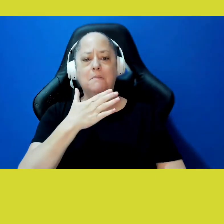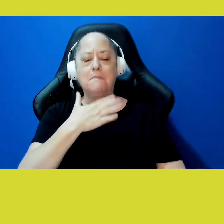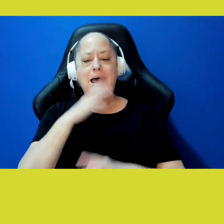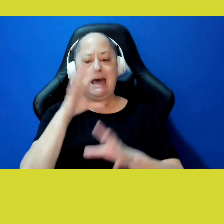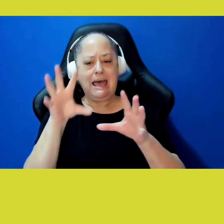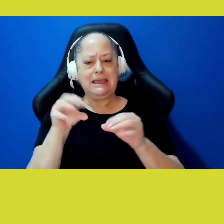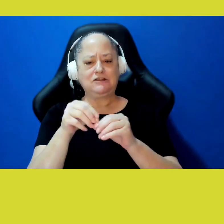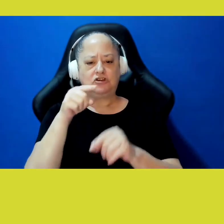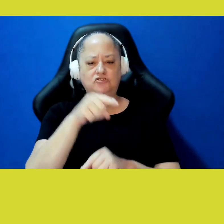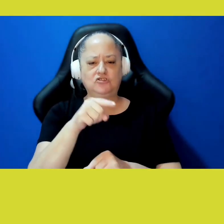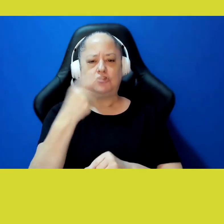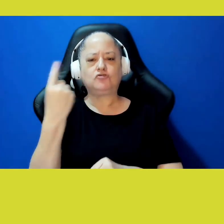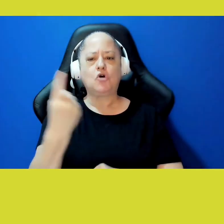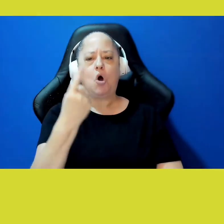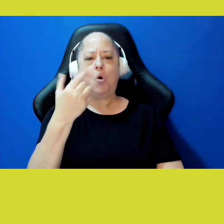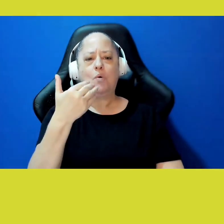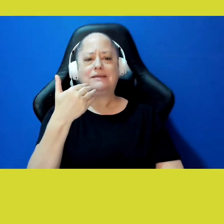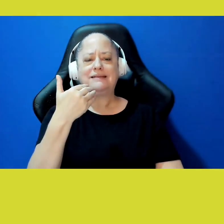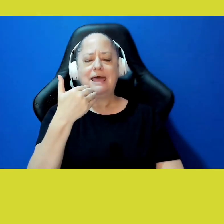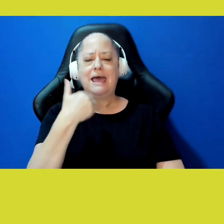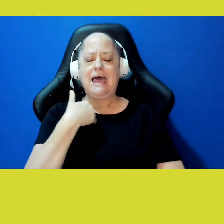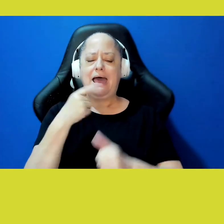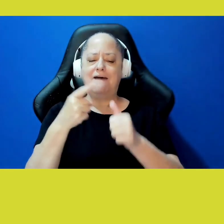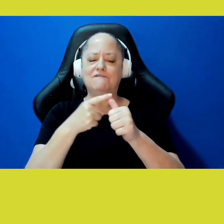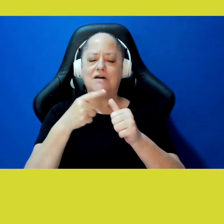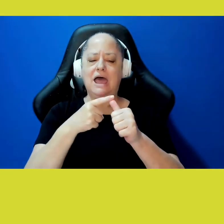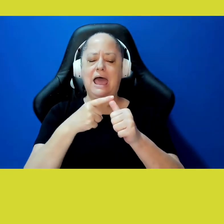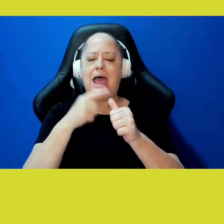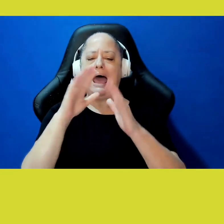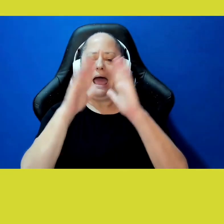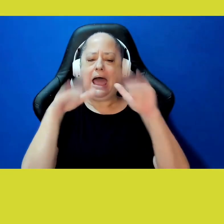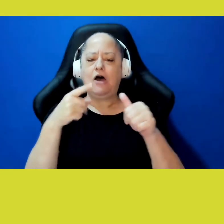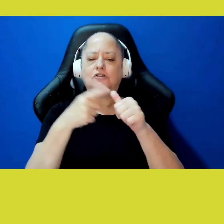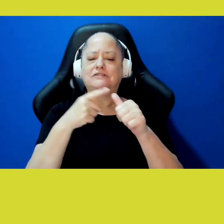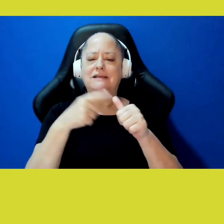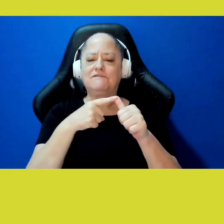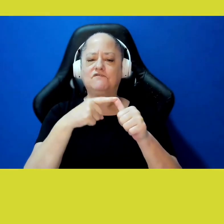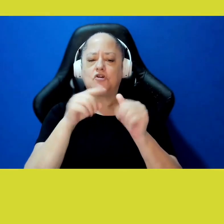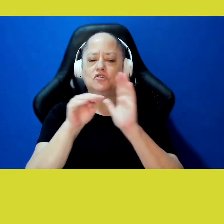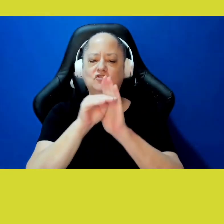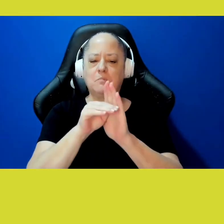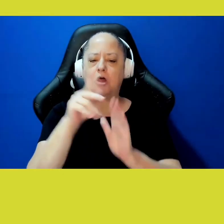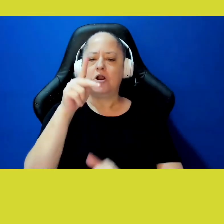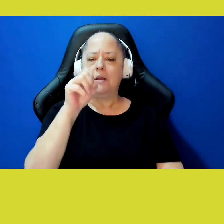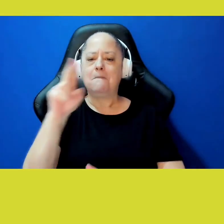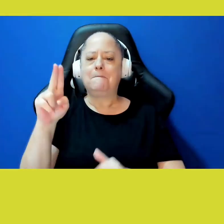always have, the Housing First model has a peer specialist on each team, someone who's already walked through